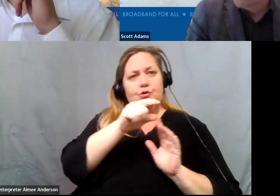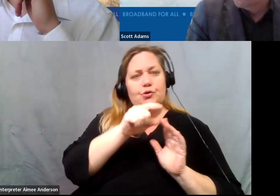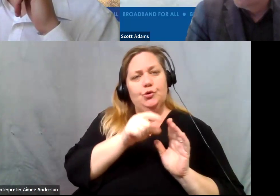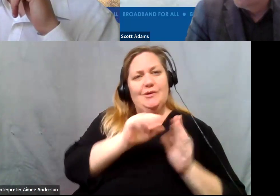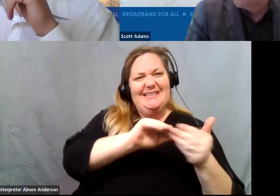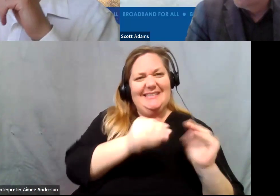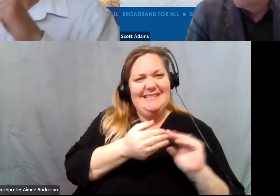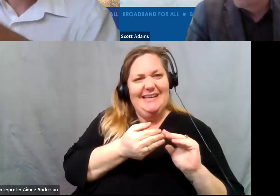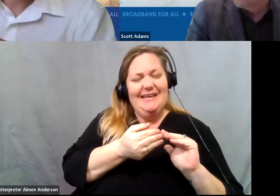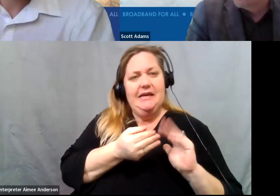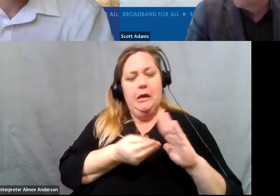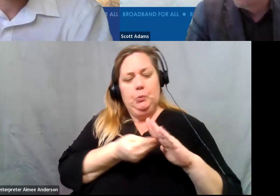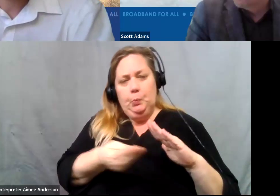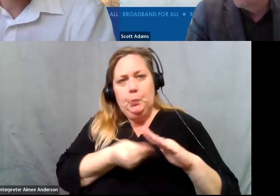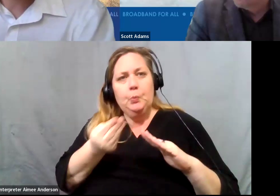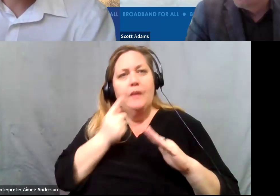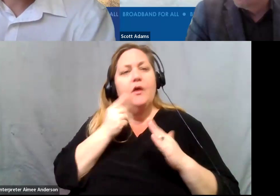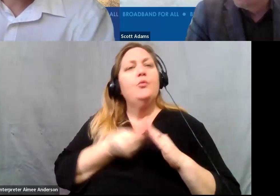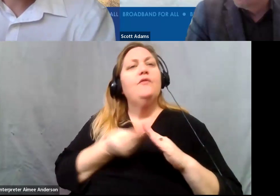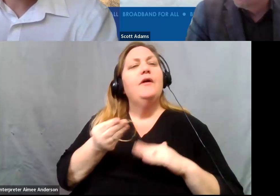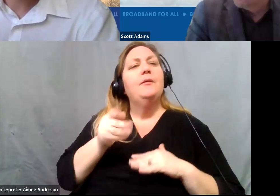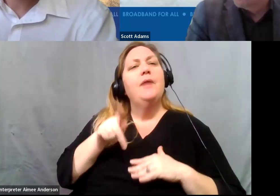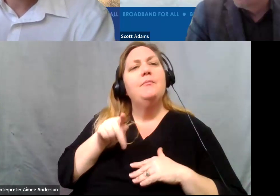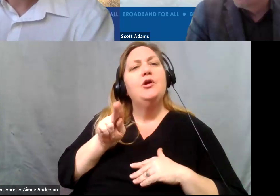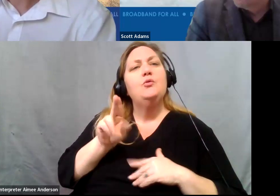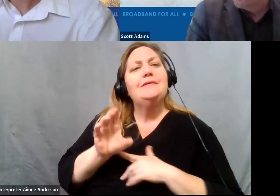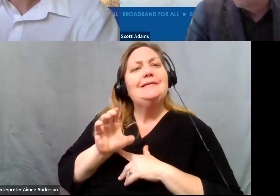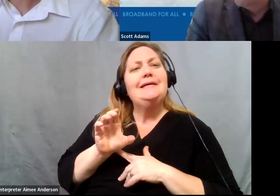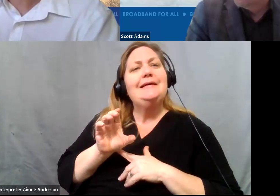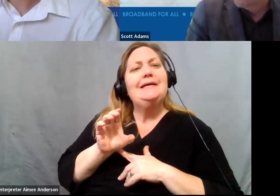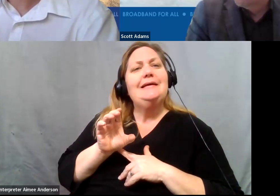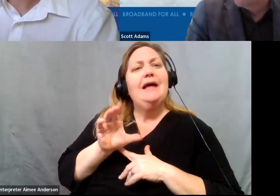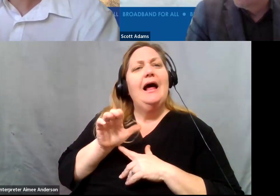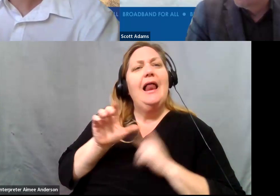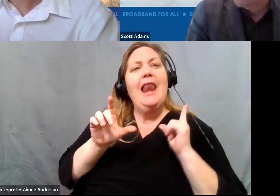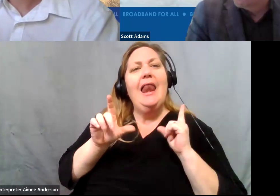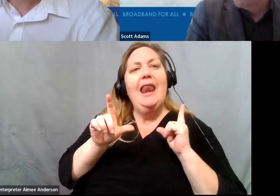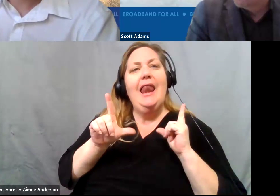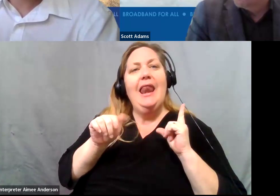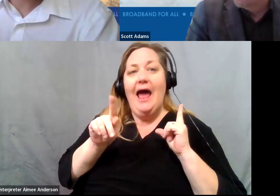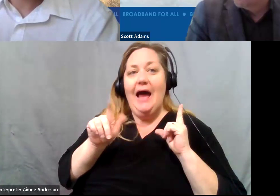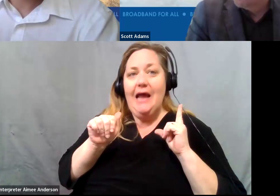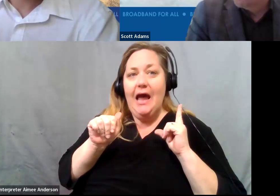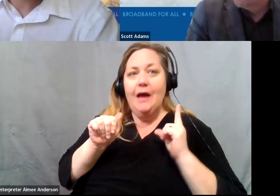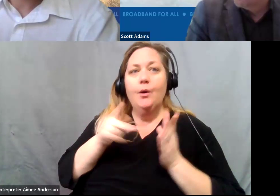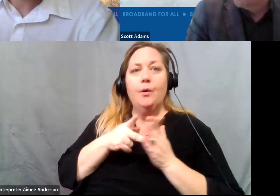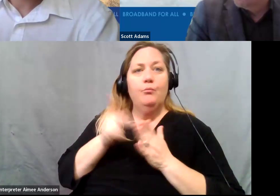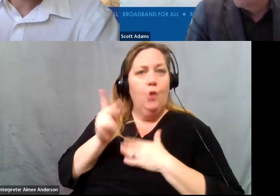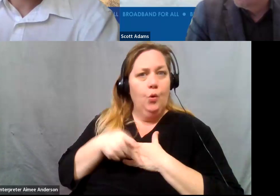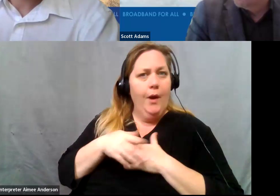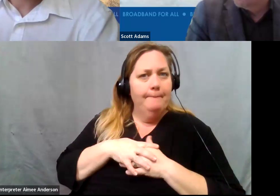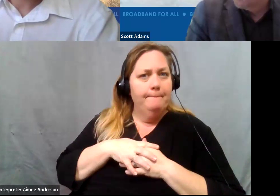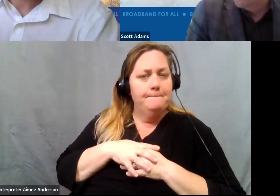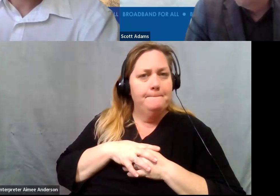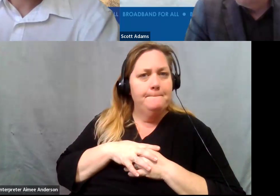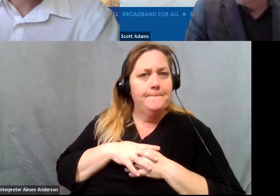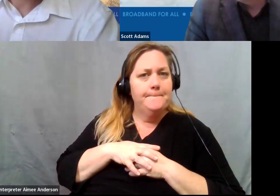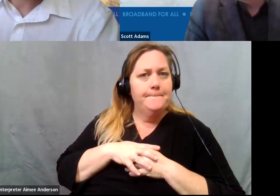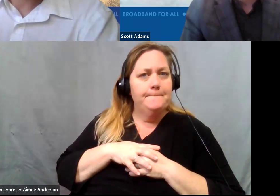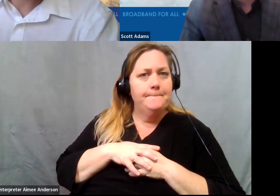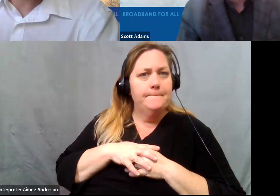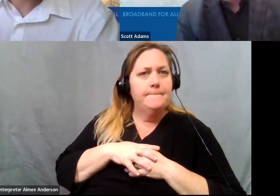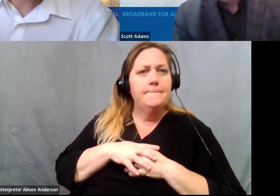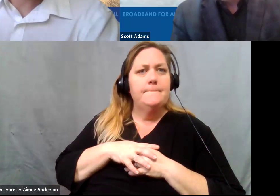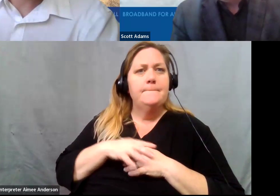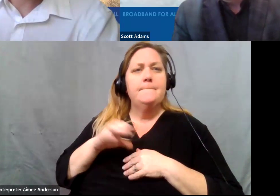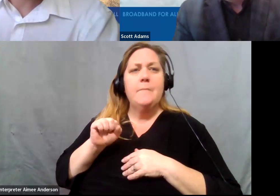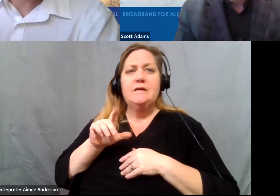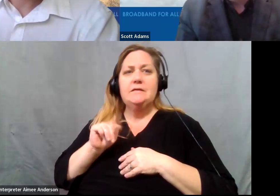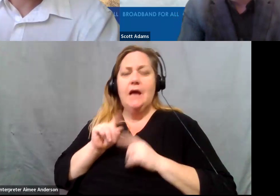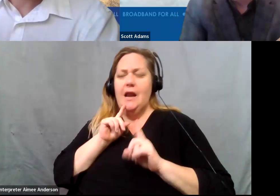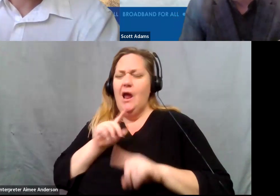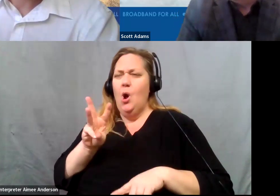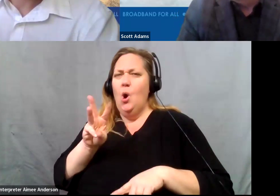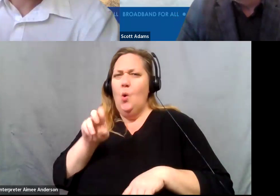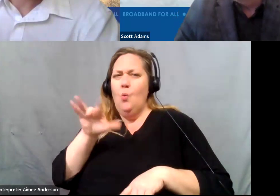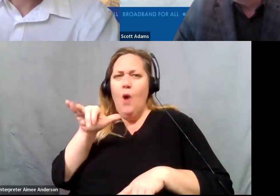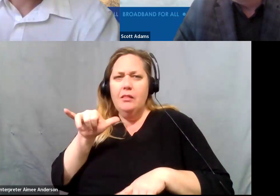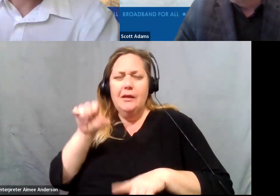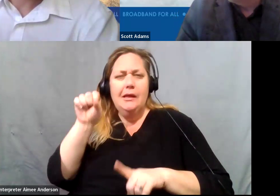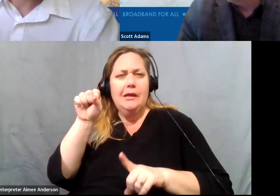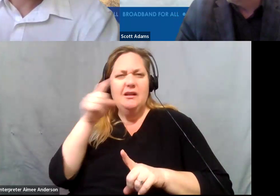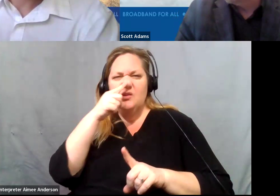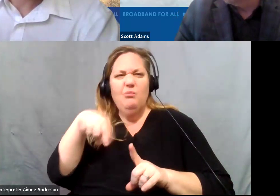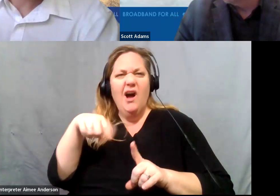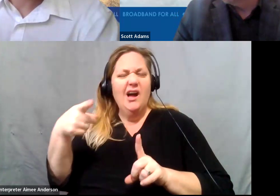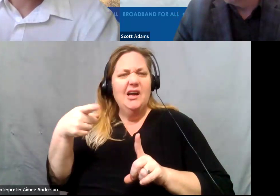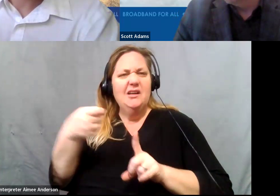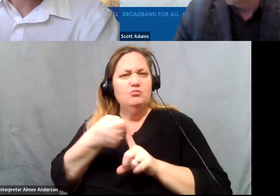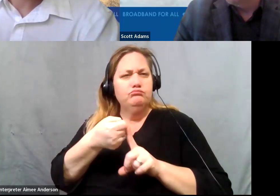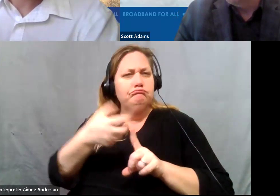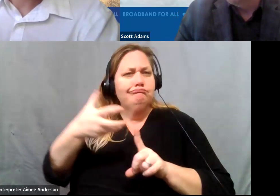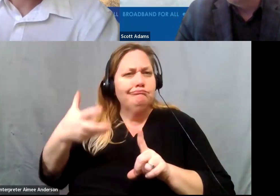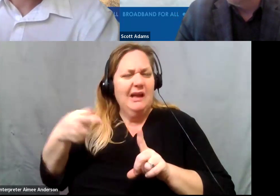that were funded by the CPUC’s latter program. Wally, can you go a little further on that?